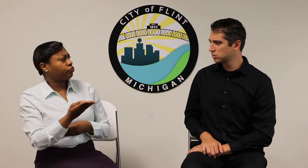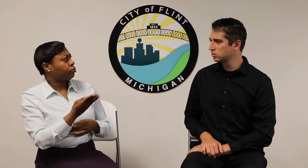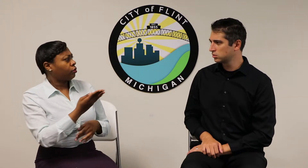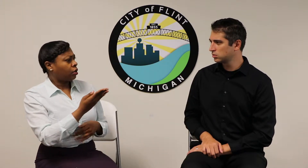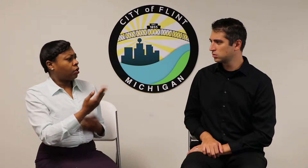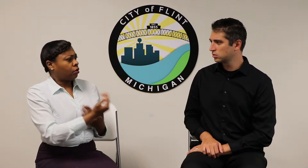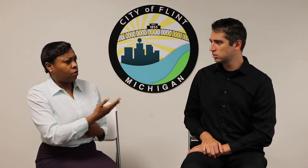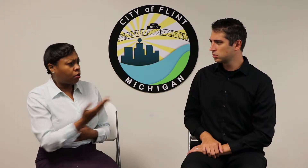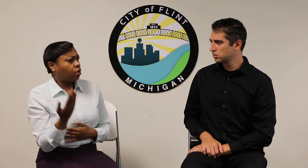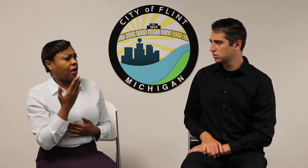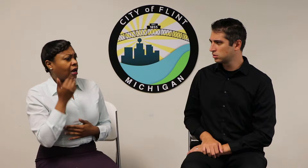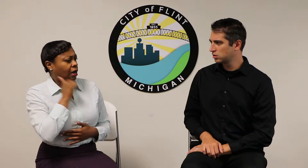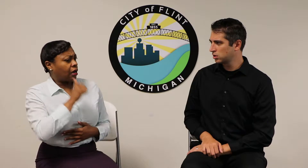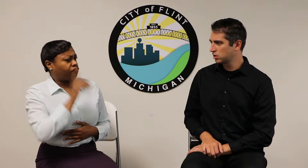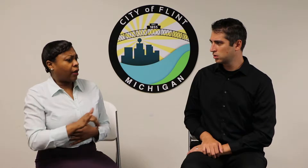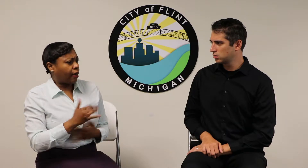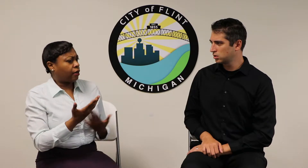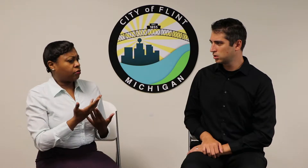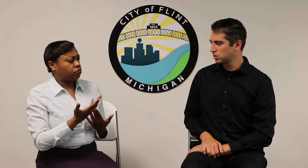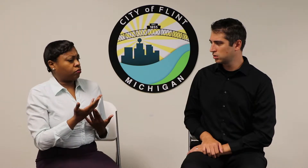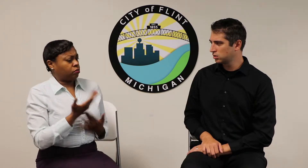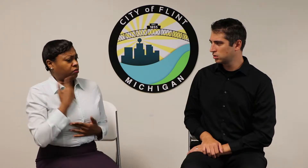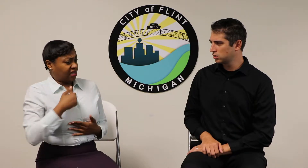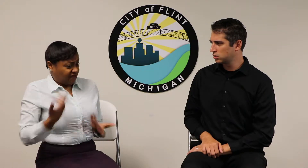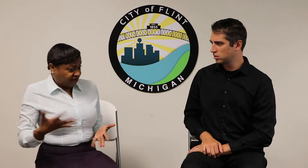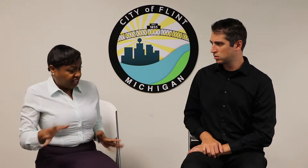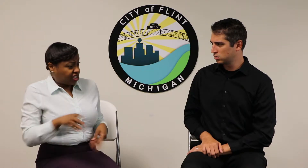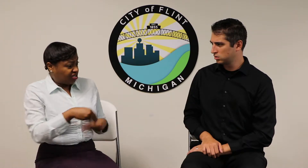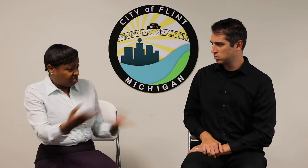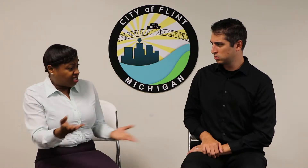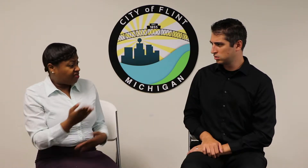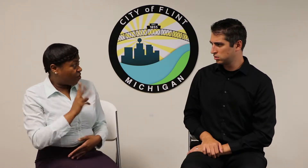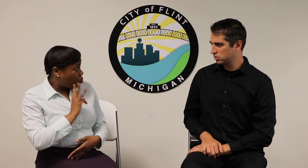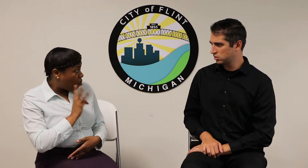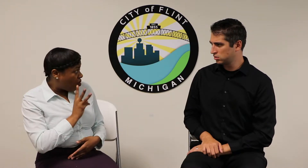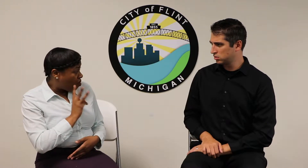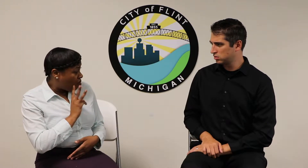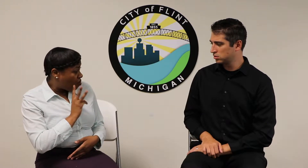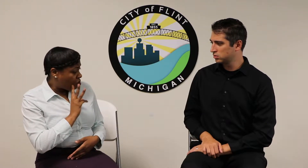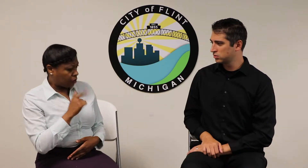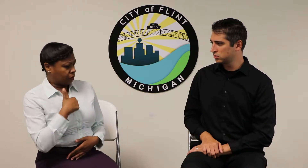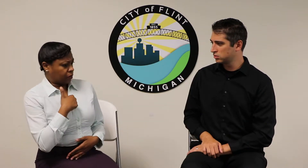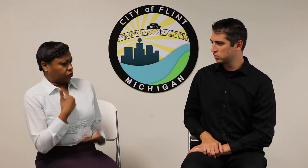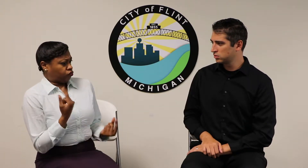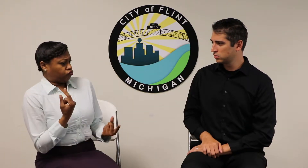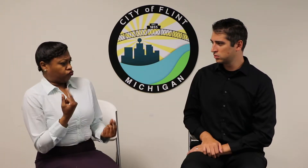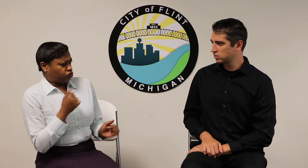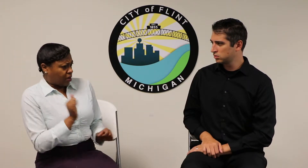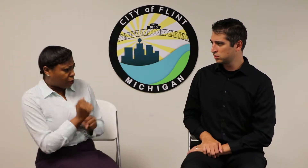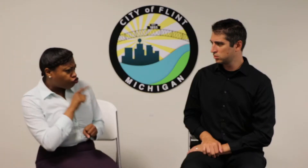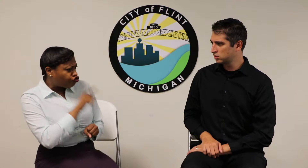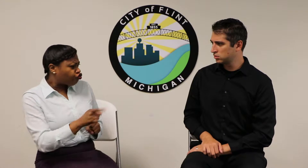and I'm just wondering is that happening and if it's not, is there anything that the